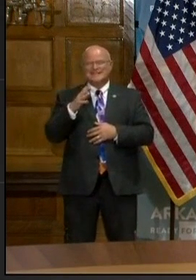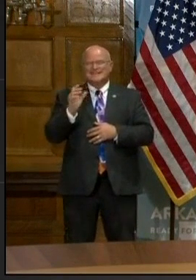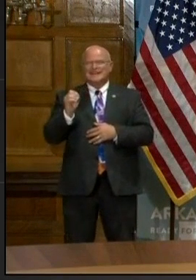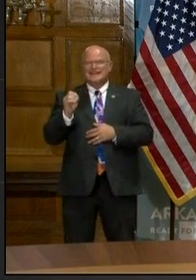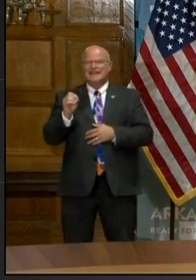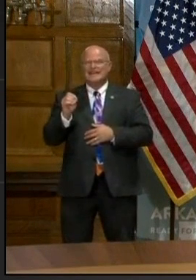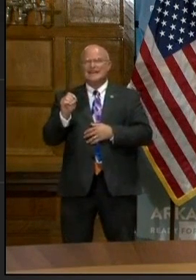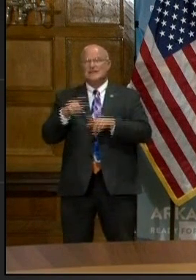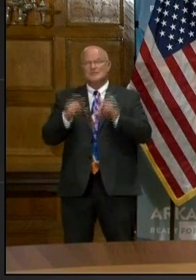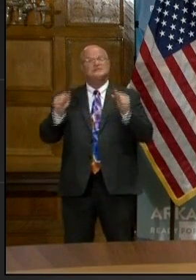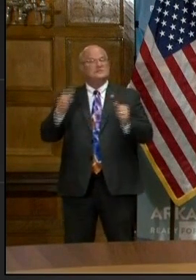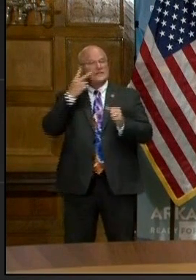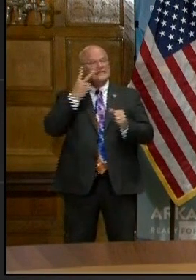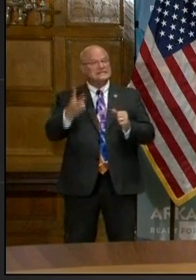AVERAGE OF NEW COVID CASES IN ARKANSAS BY REGION.